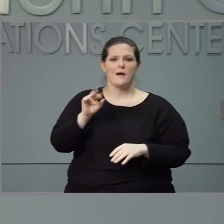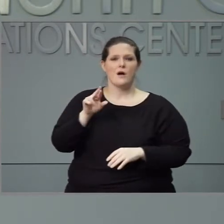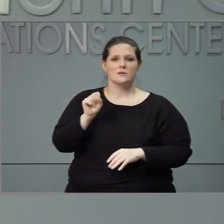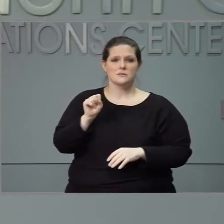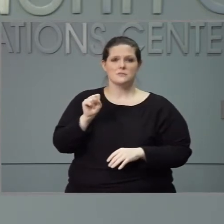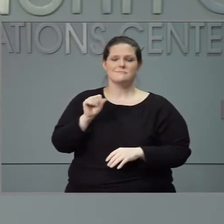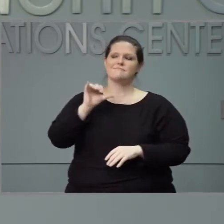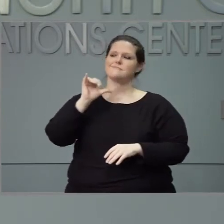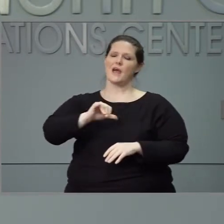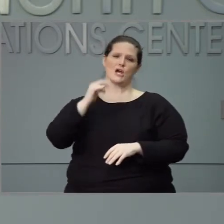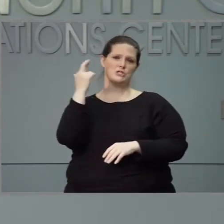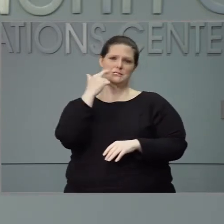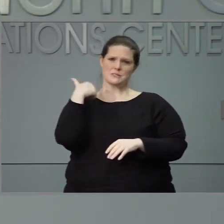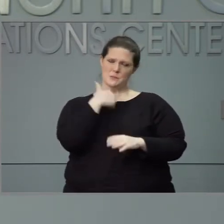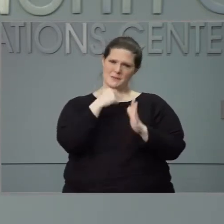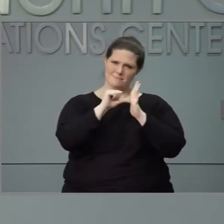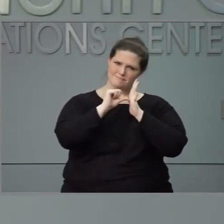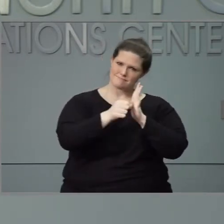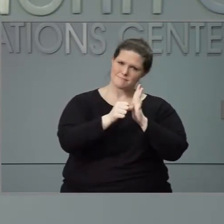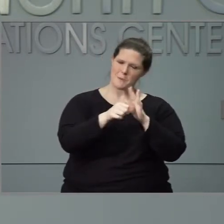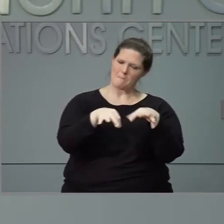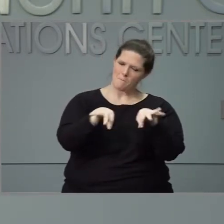Y CÓMO...